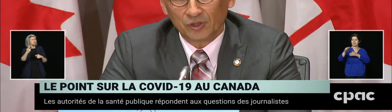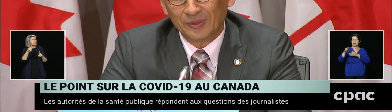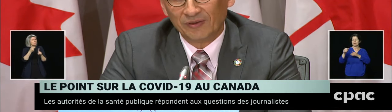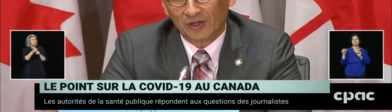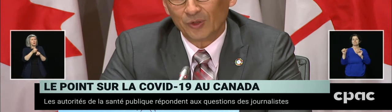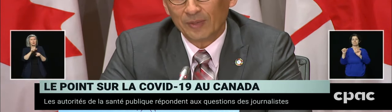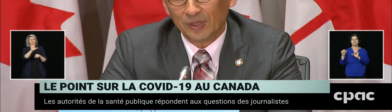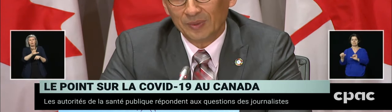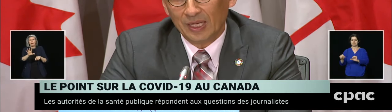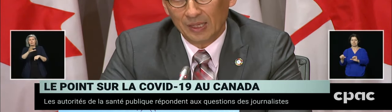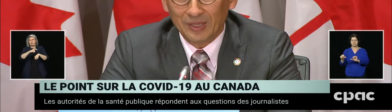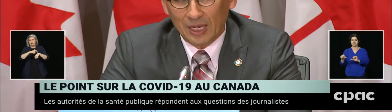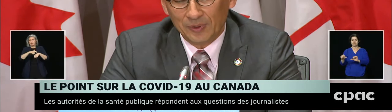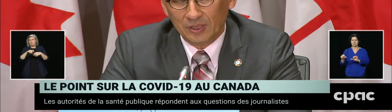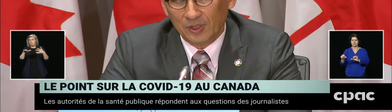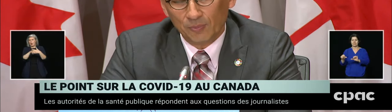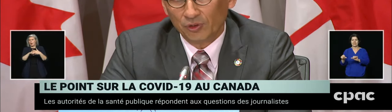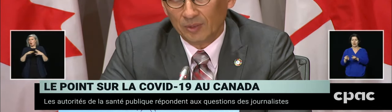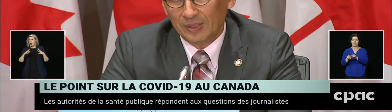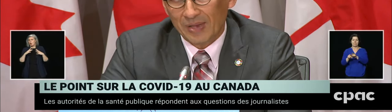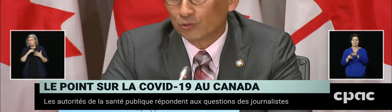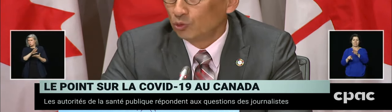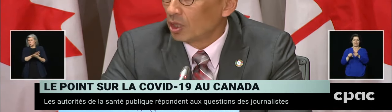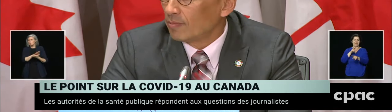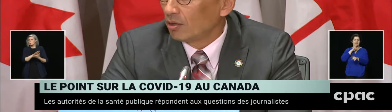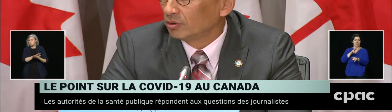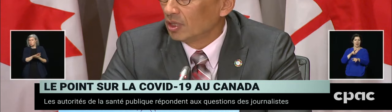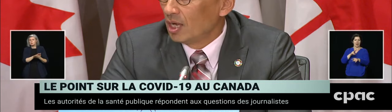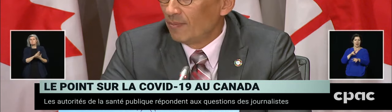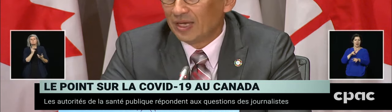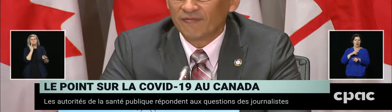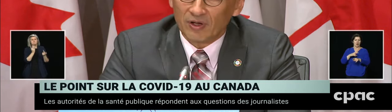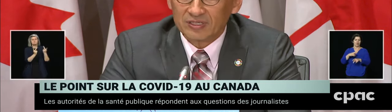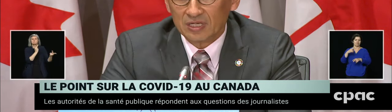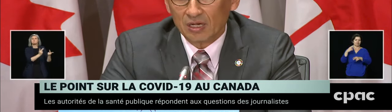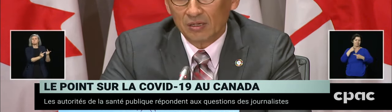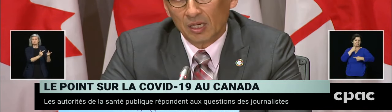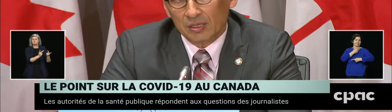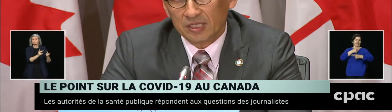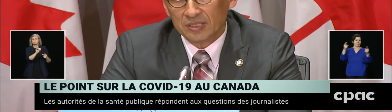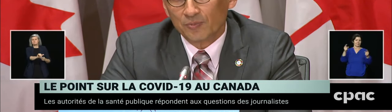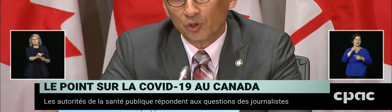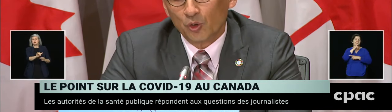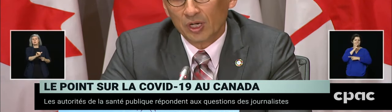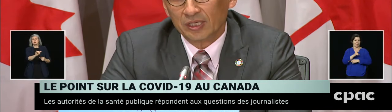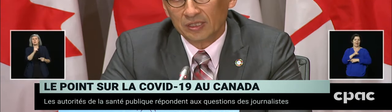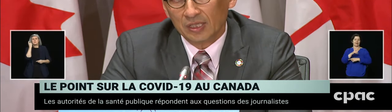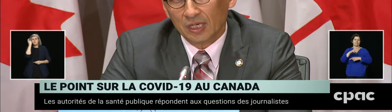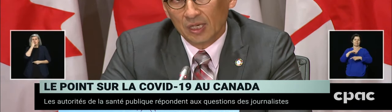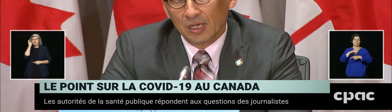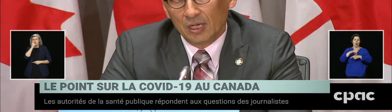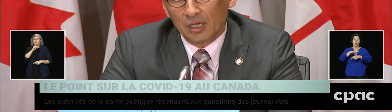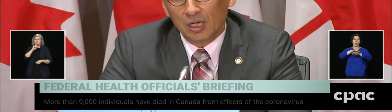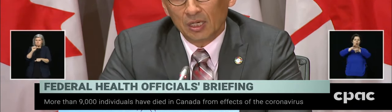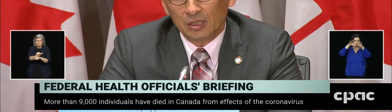REALIZED -- WE KNEW IT WAS